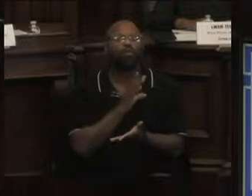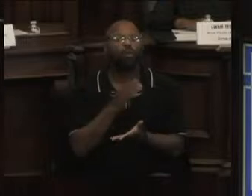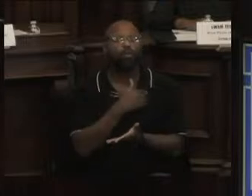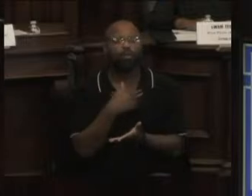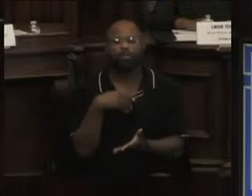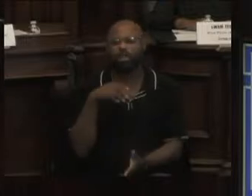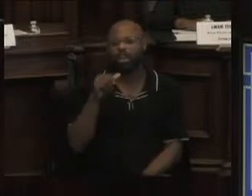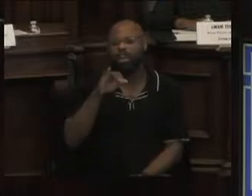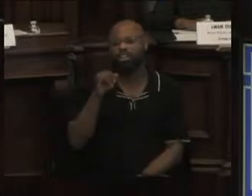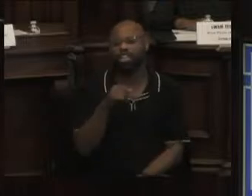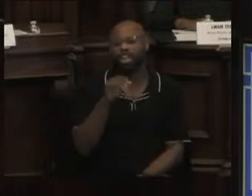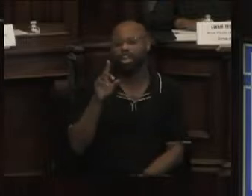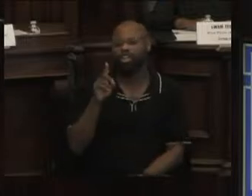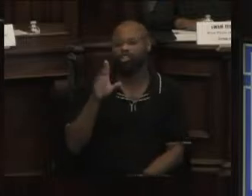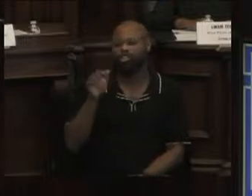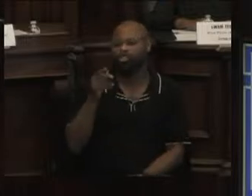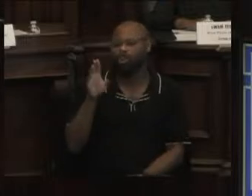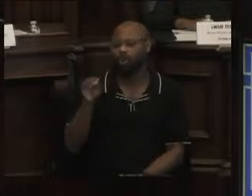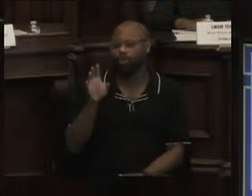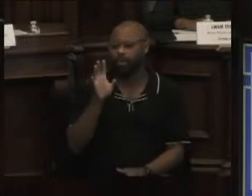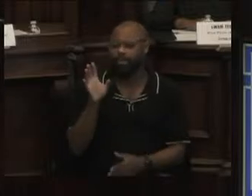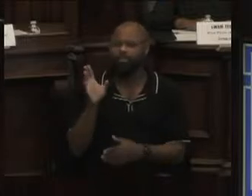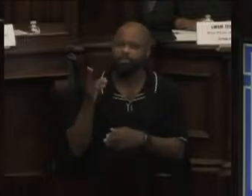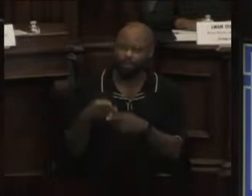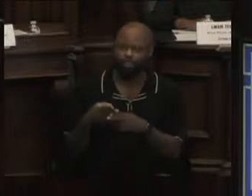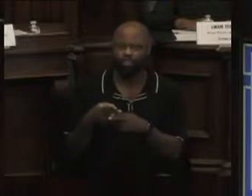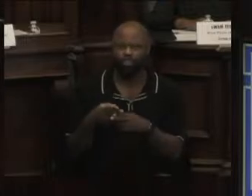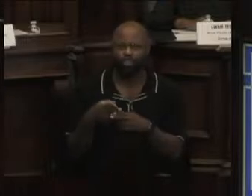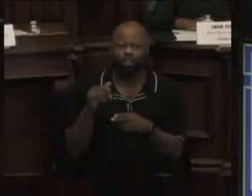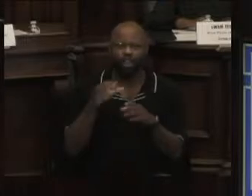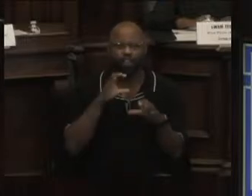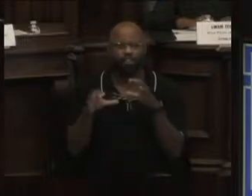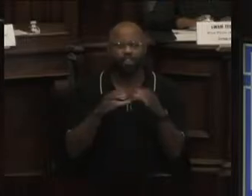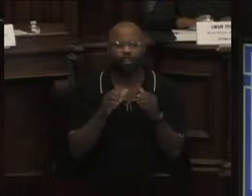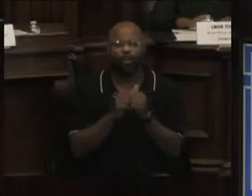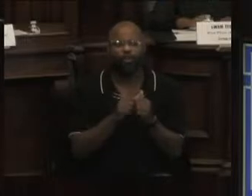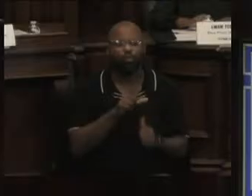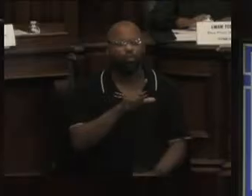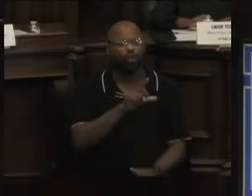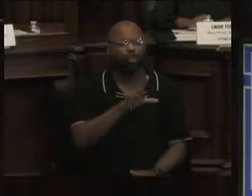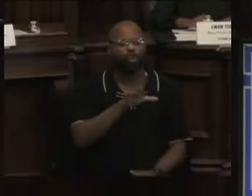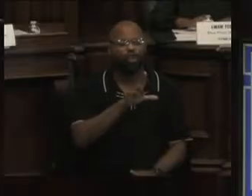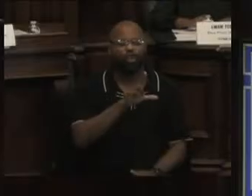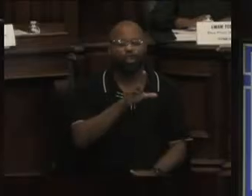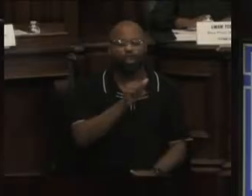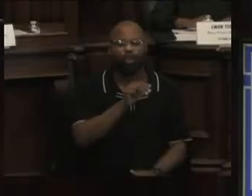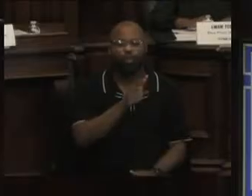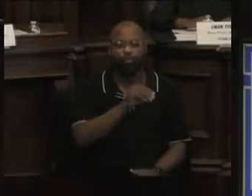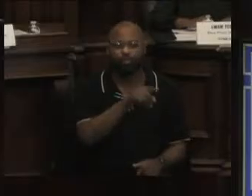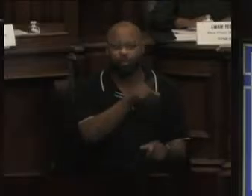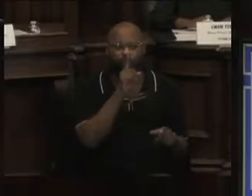patterns tell us where systems may be failing, and board member a J. Derwin actually